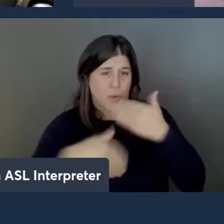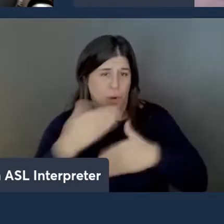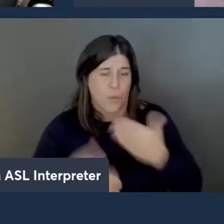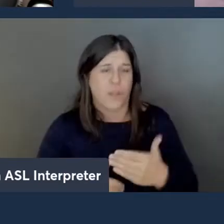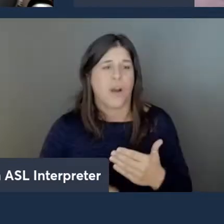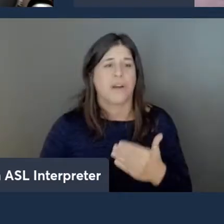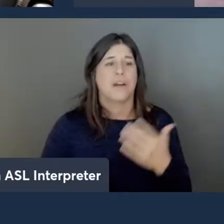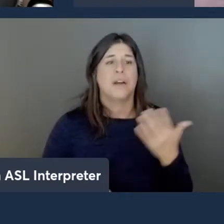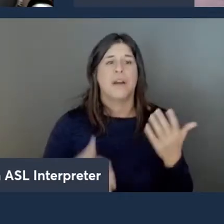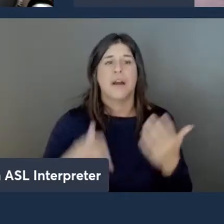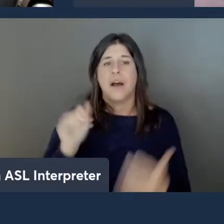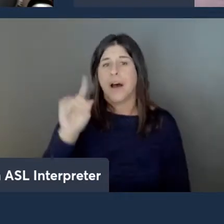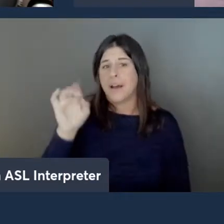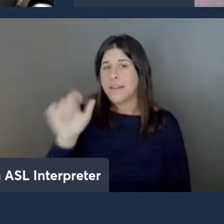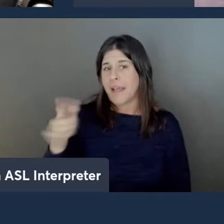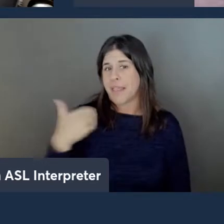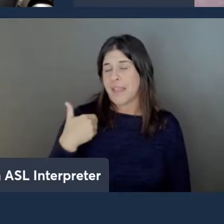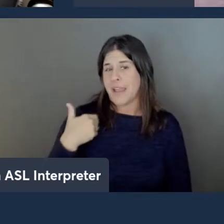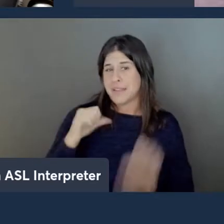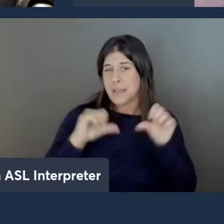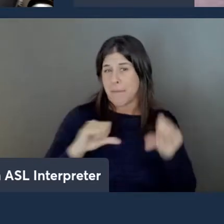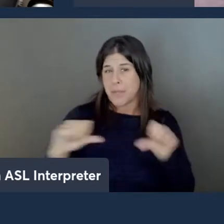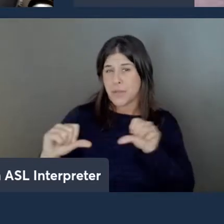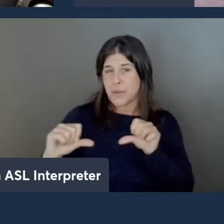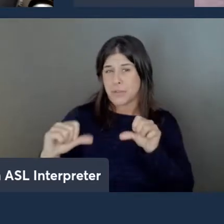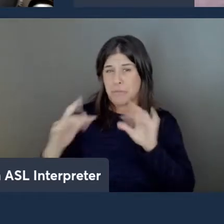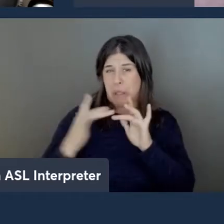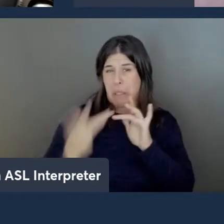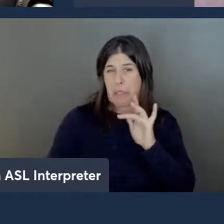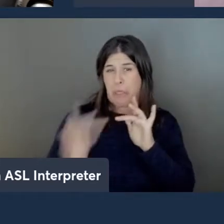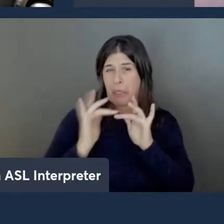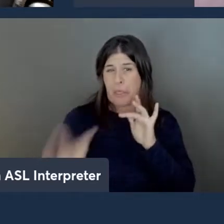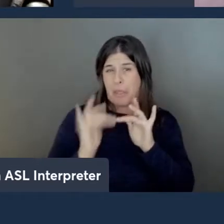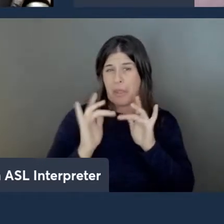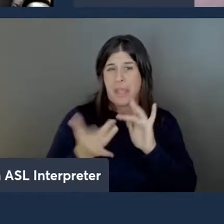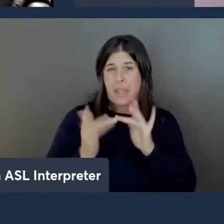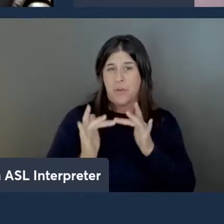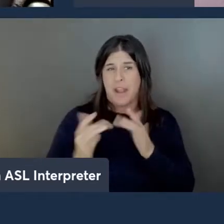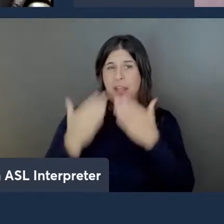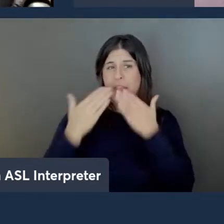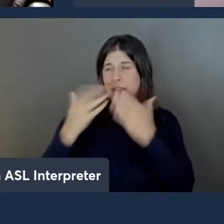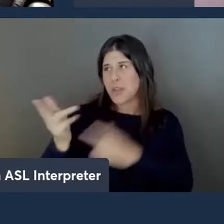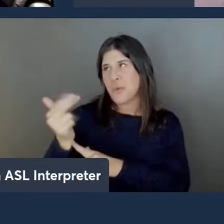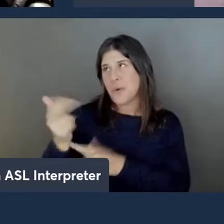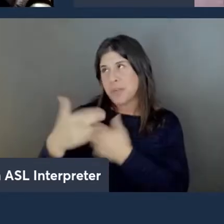Adel has a potentially a sporty internet connections. Thank you hotel rooms, but we'll try to go through it.